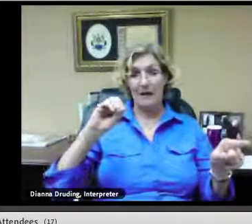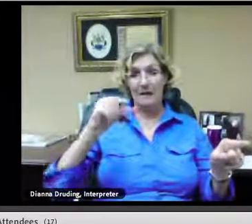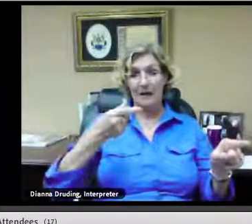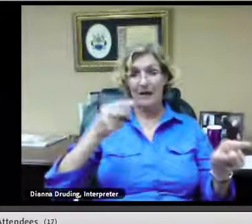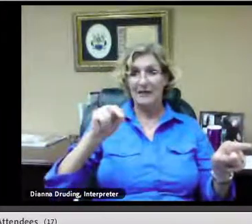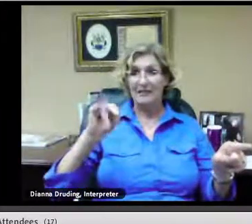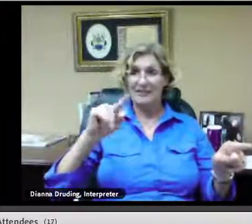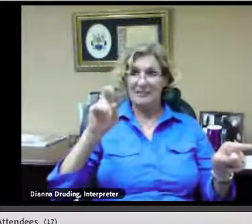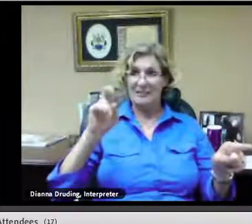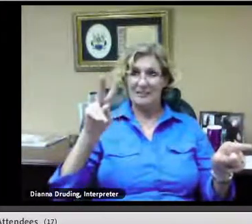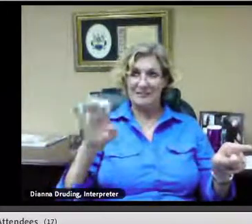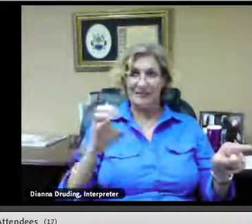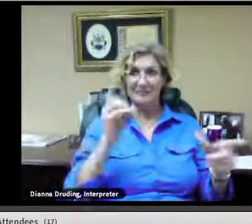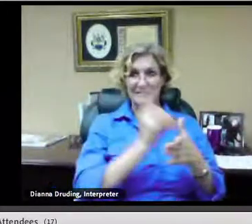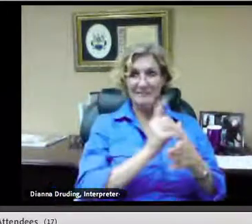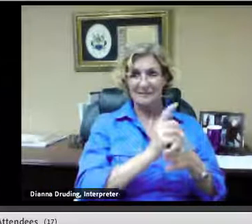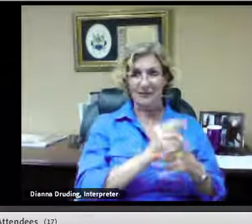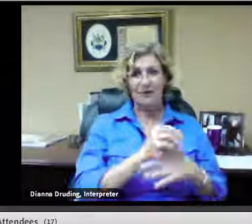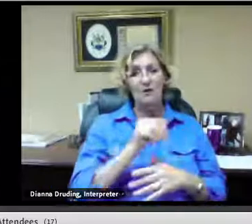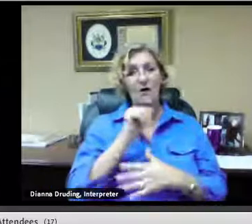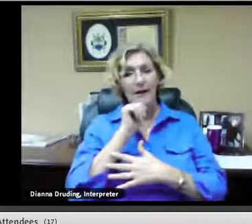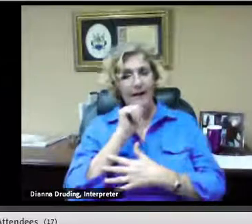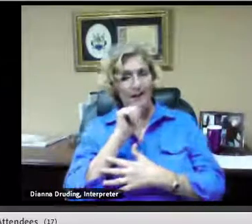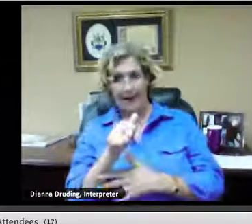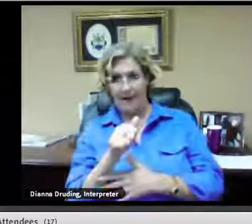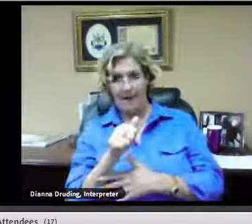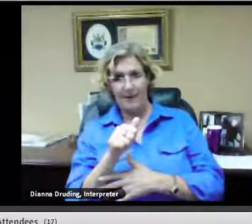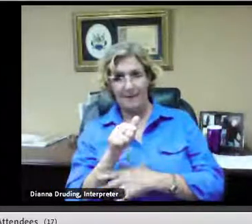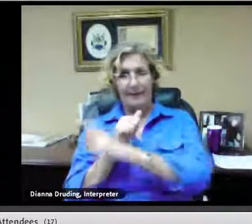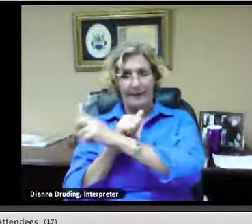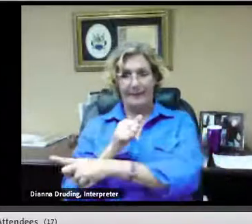and I also -- There's another word there. You know, these are tips